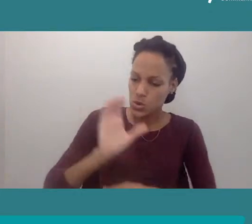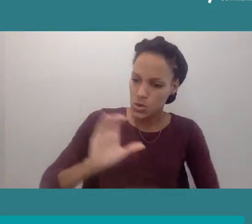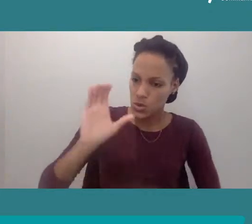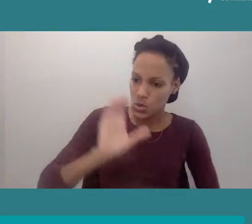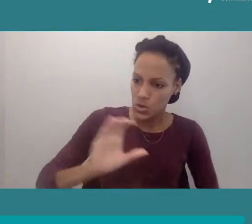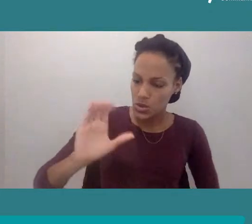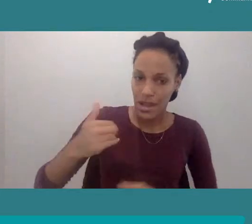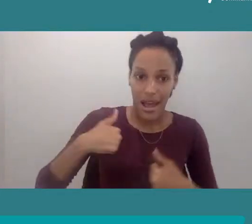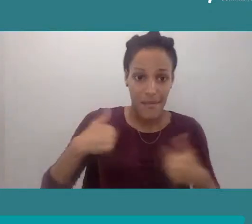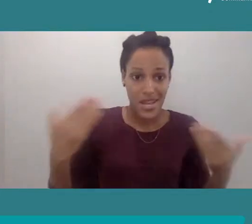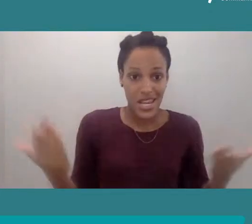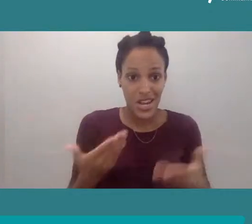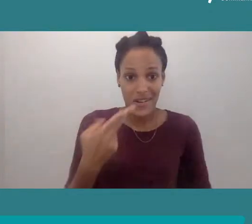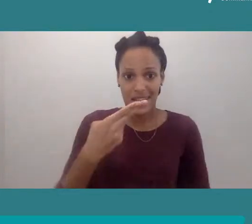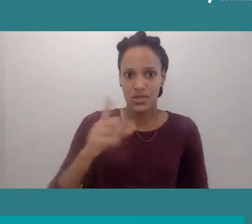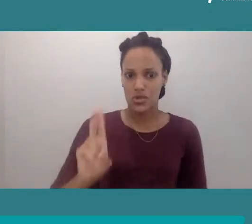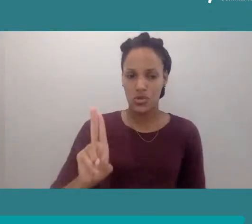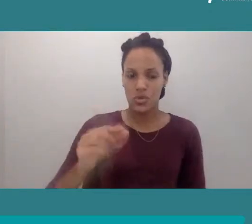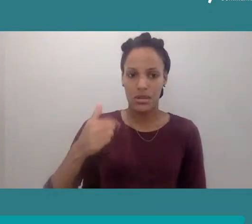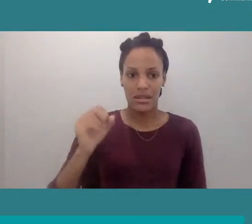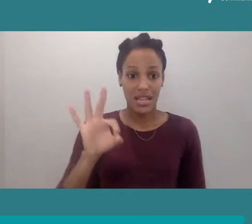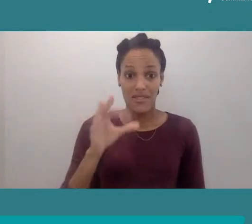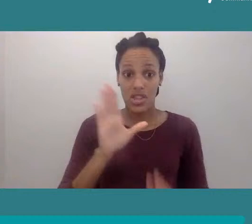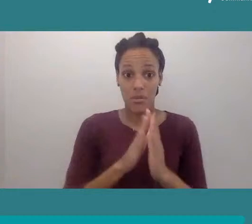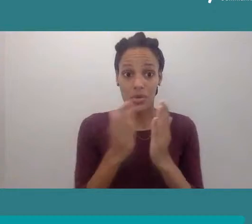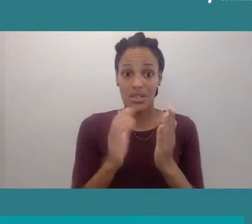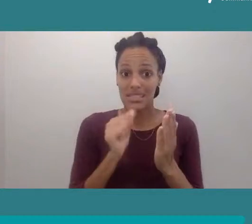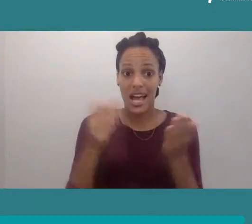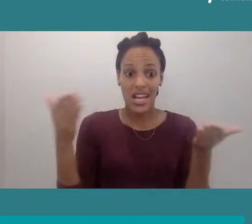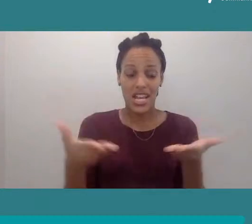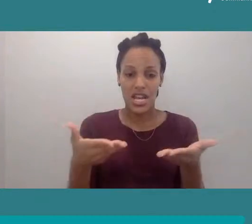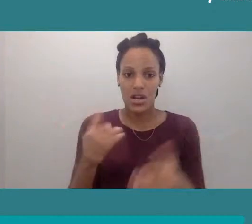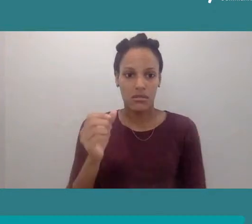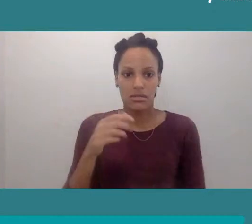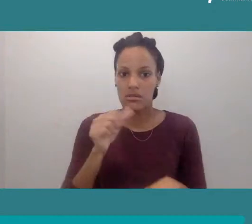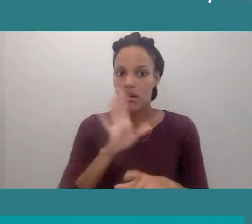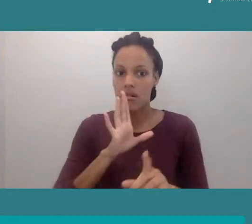book is not here the just Black people in comics the book must not exist. And the book